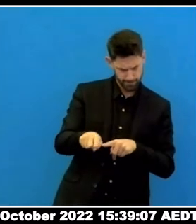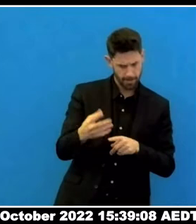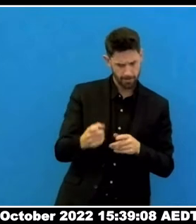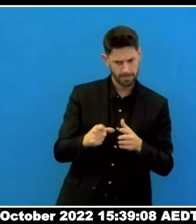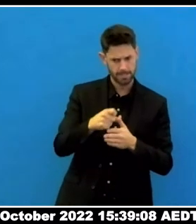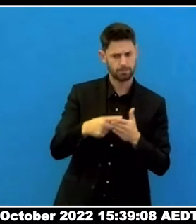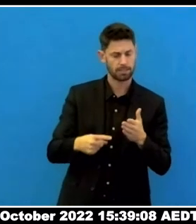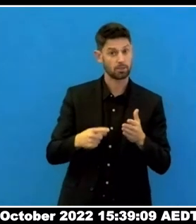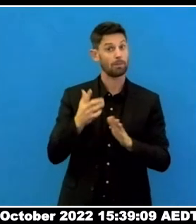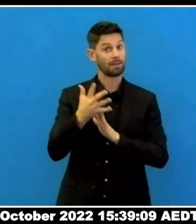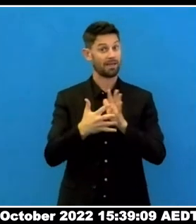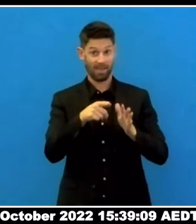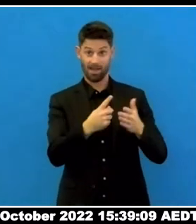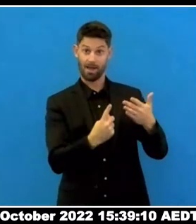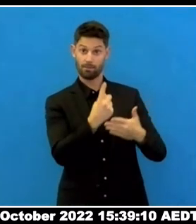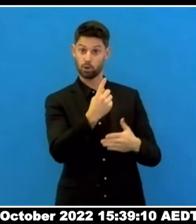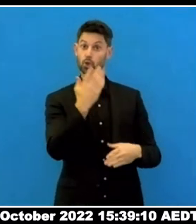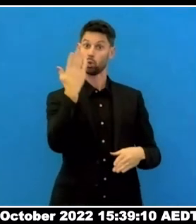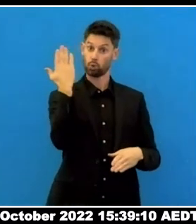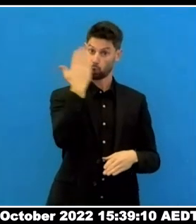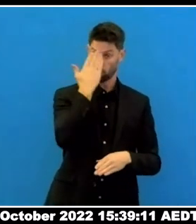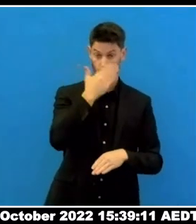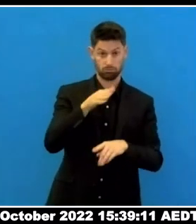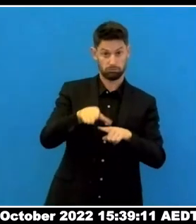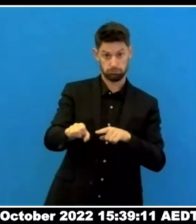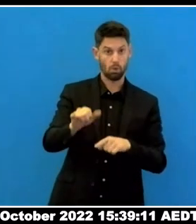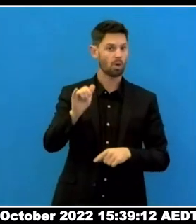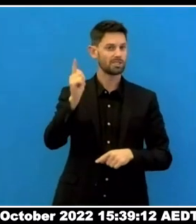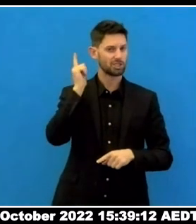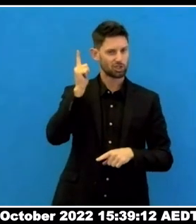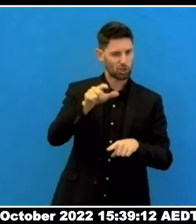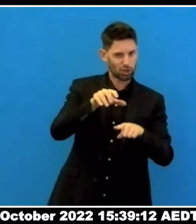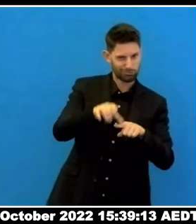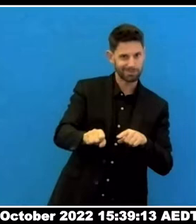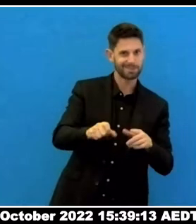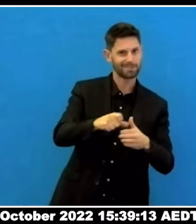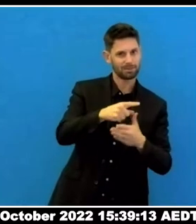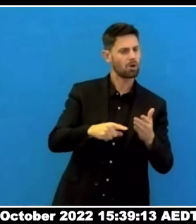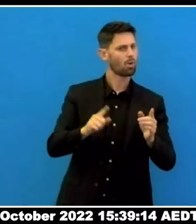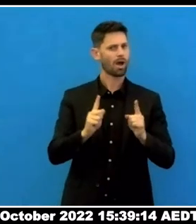What happens in that circumstance if the teacher identifies the disability?